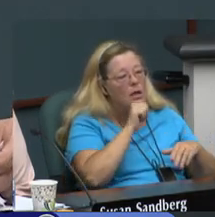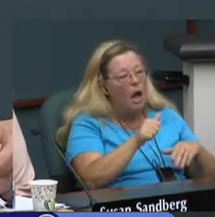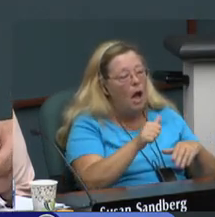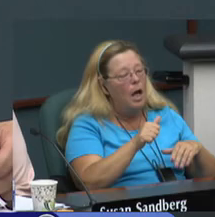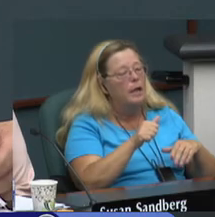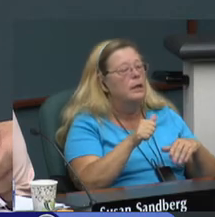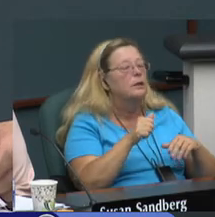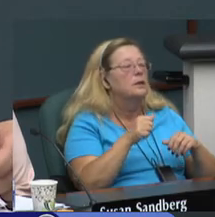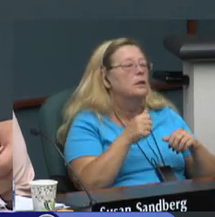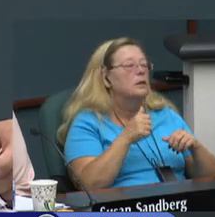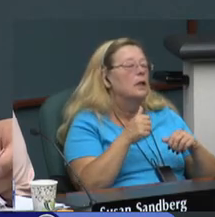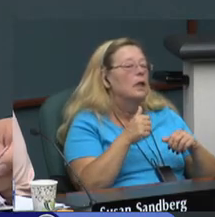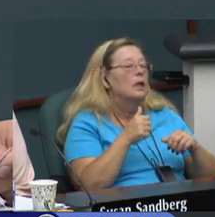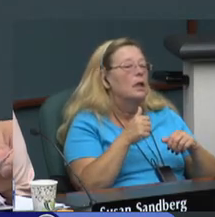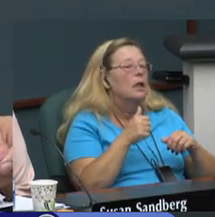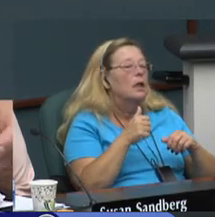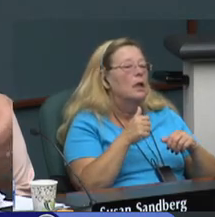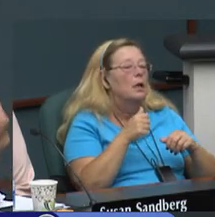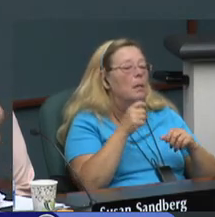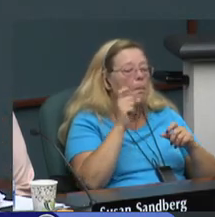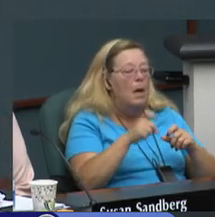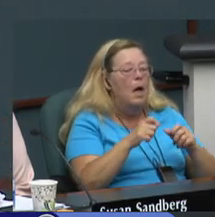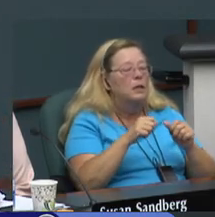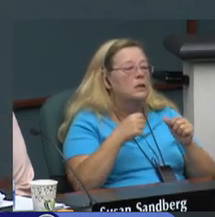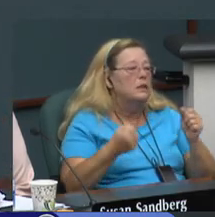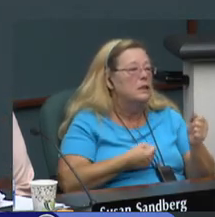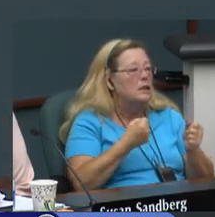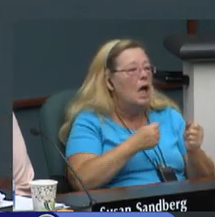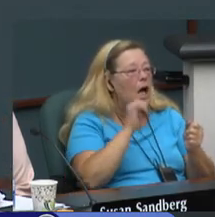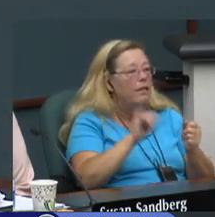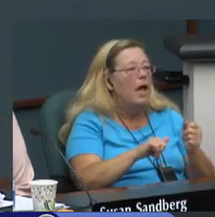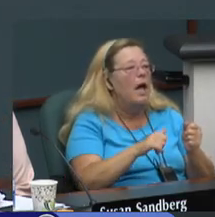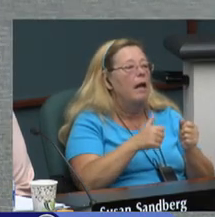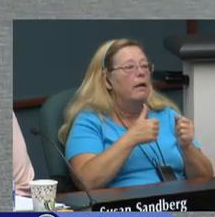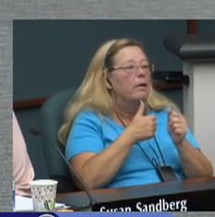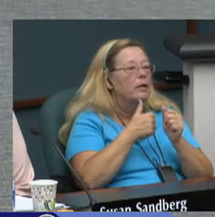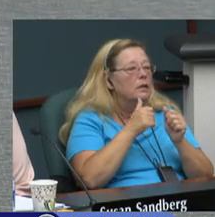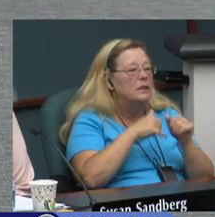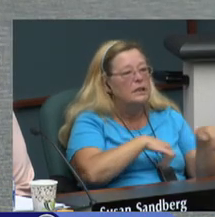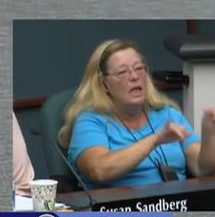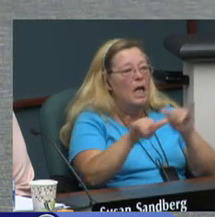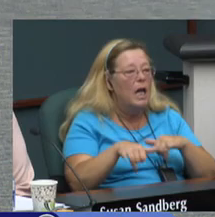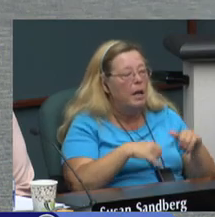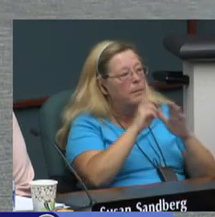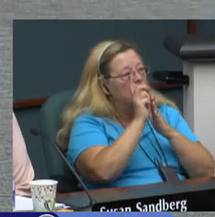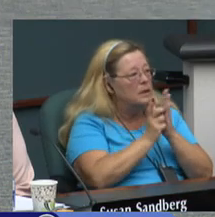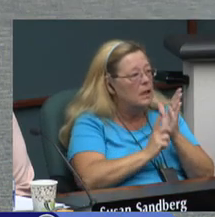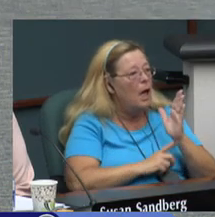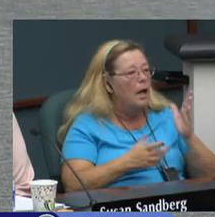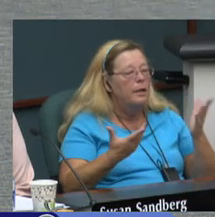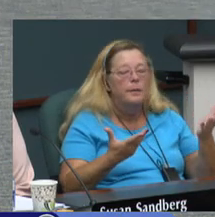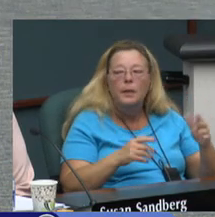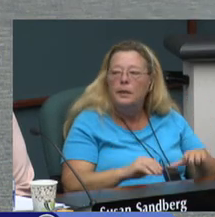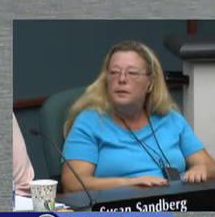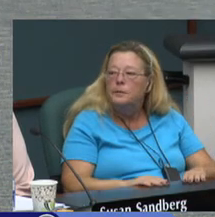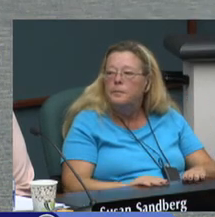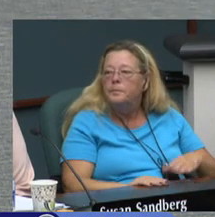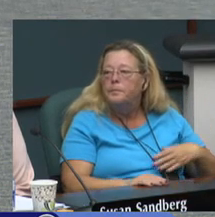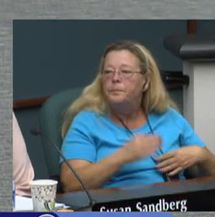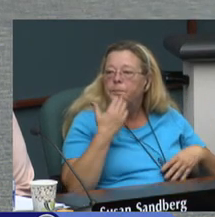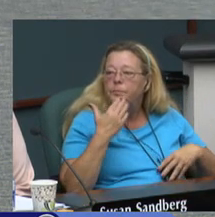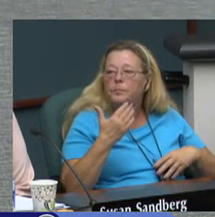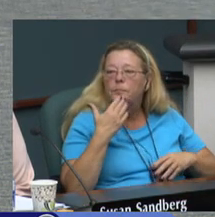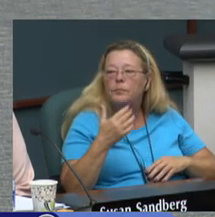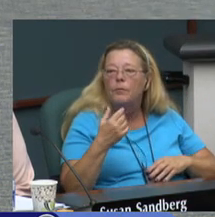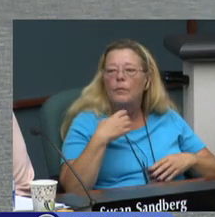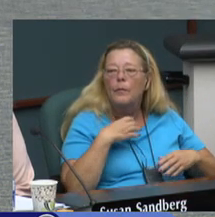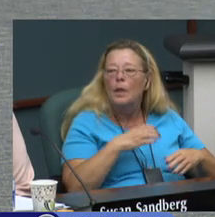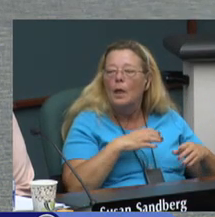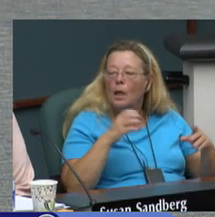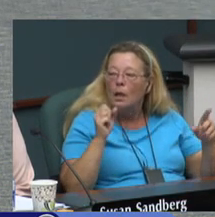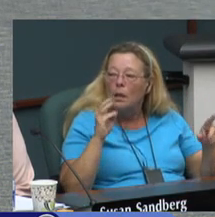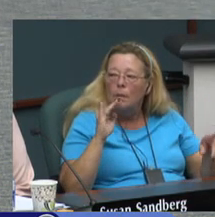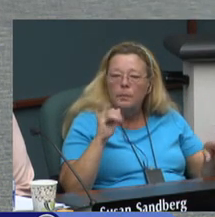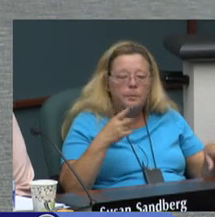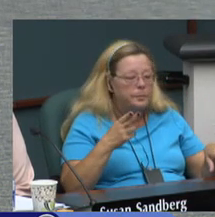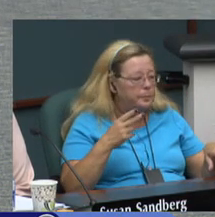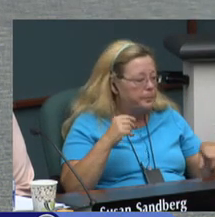design driving the design thank you Thank You councilmember Piedmont Smith